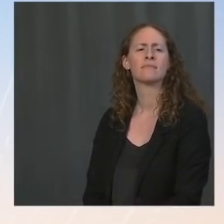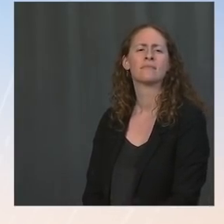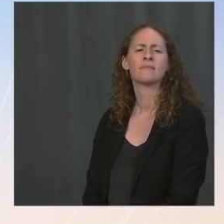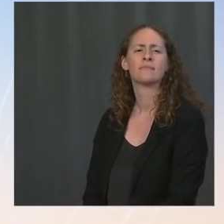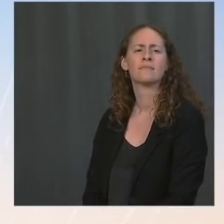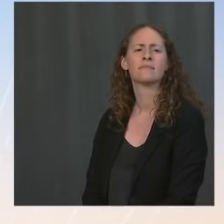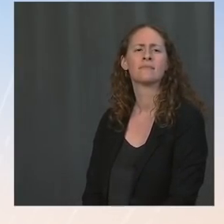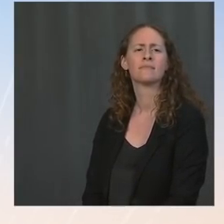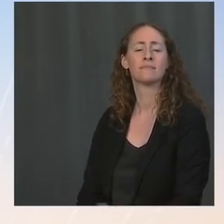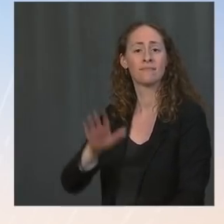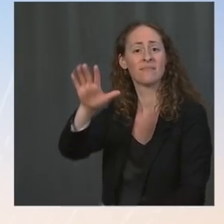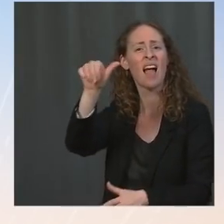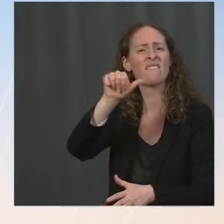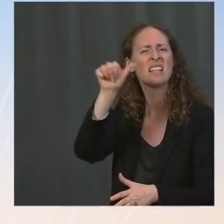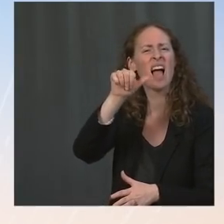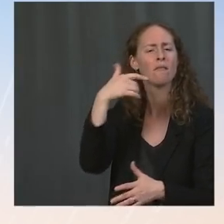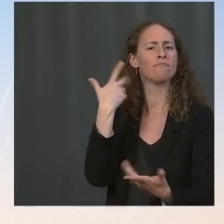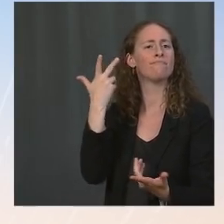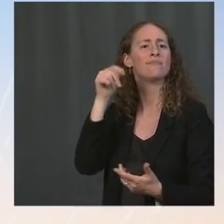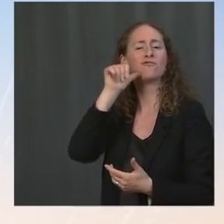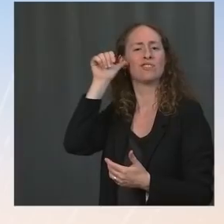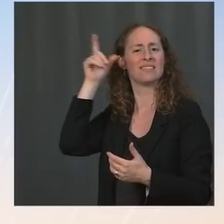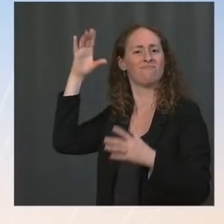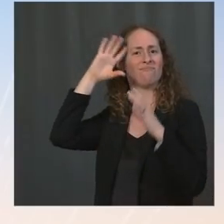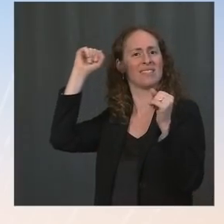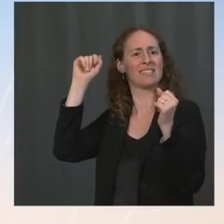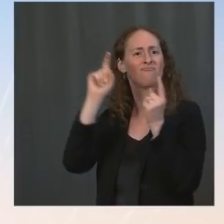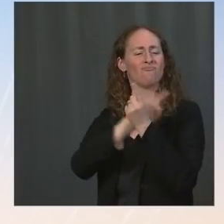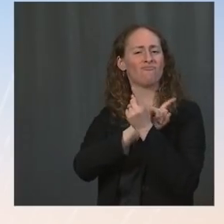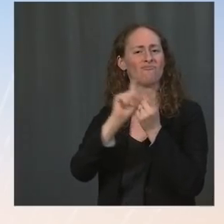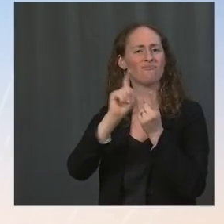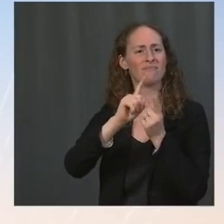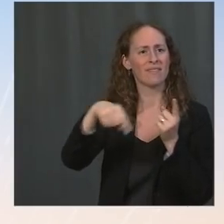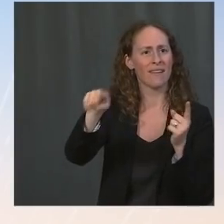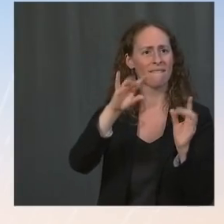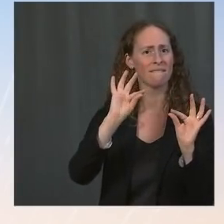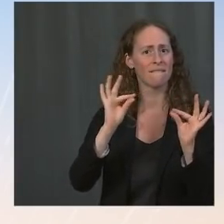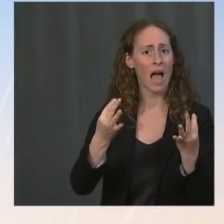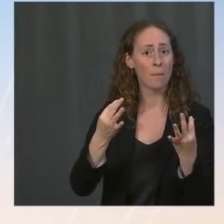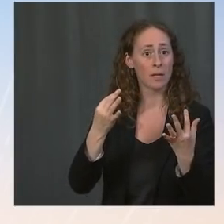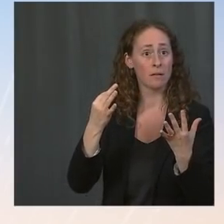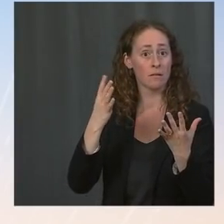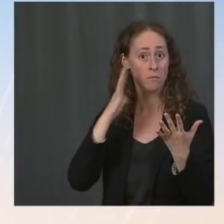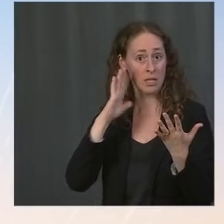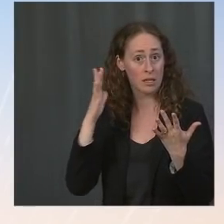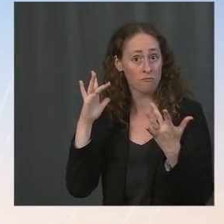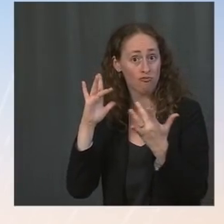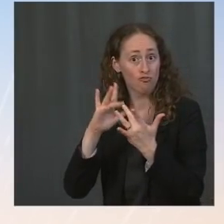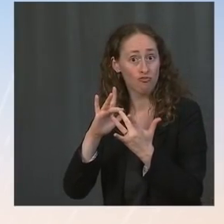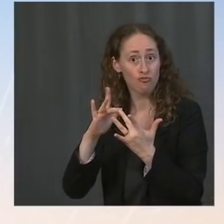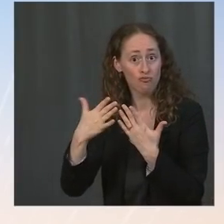to continue to stay in touch with those families? Ms. Psaki: Absolutely. And he's going to continue to look for ways of honoring them